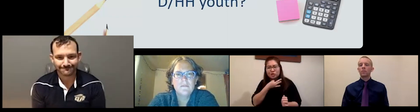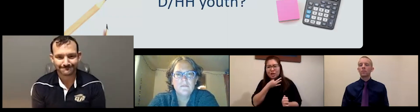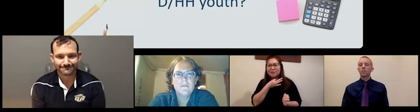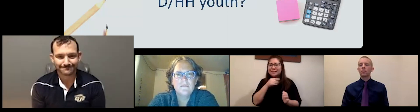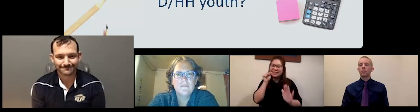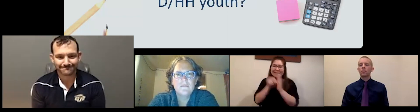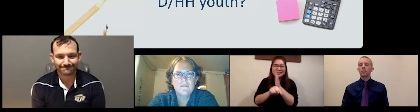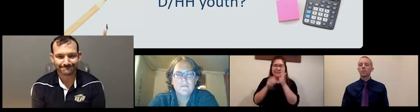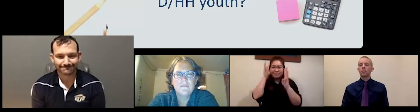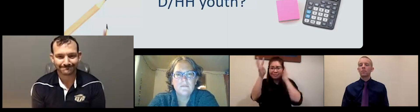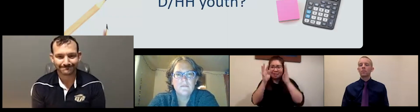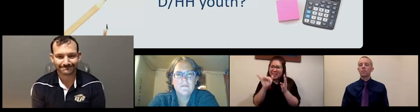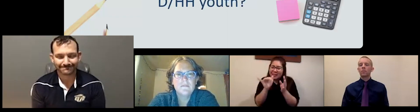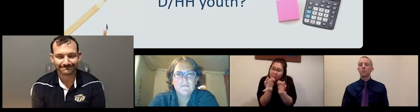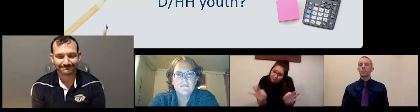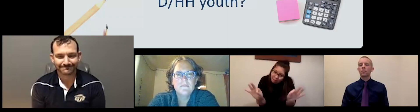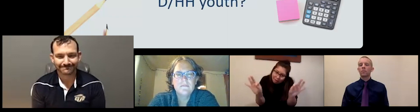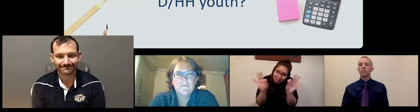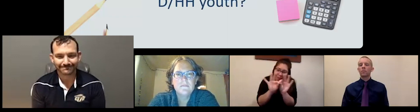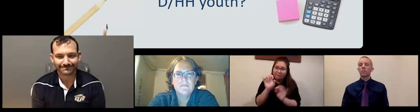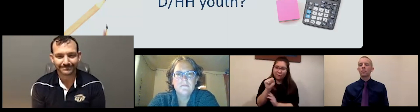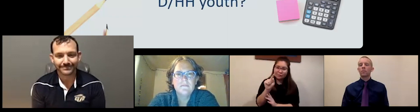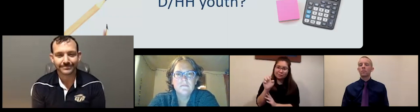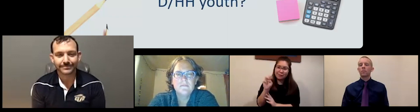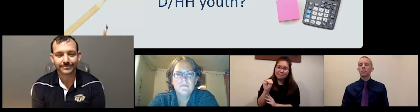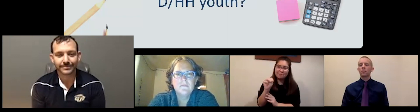That kills creativity. That’s important for STEM.